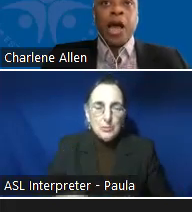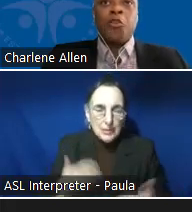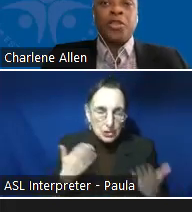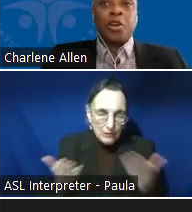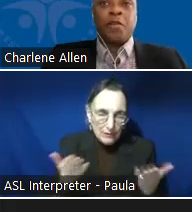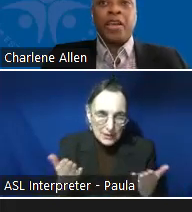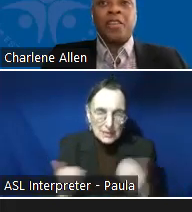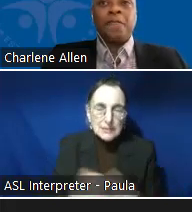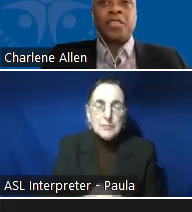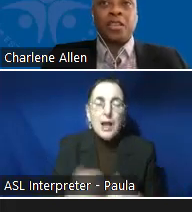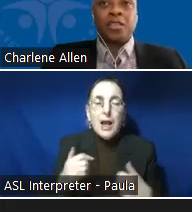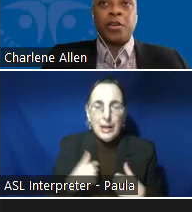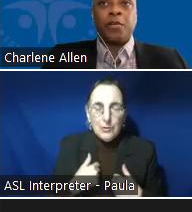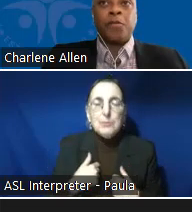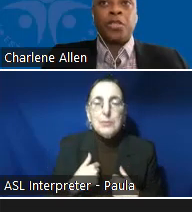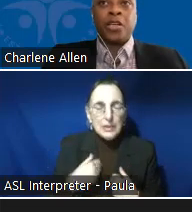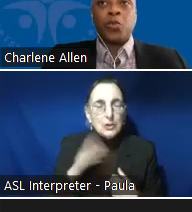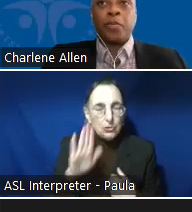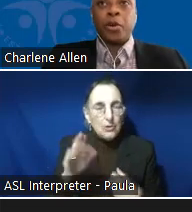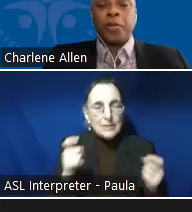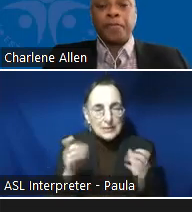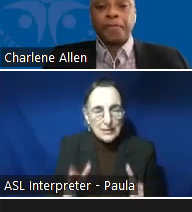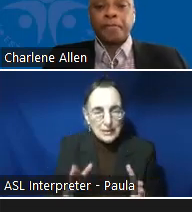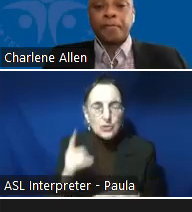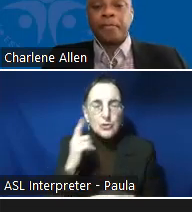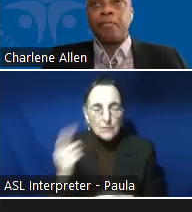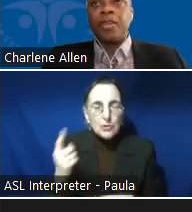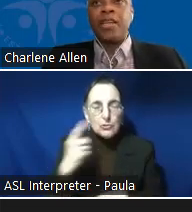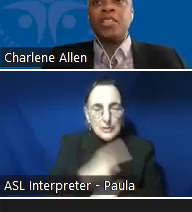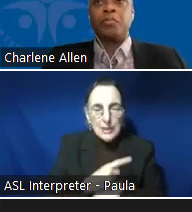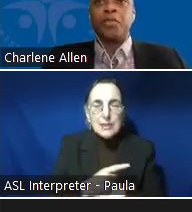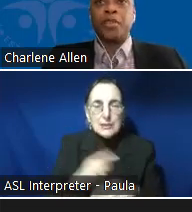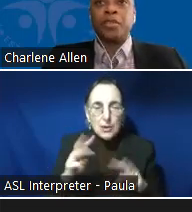I will be serving as the facilitator for today's webinar. It is a privilege